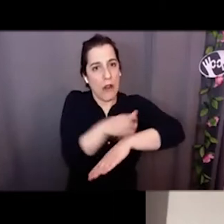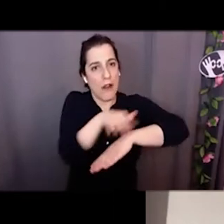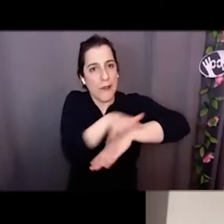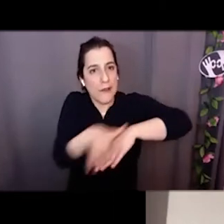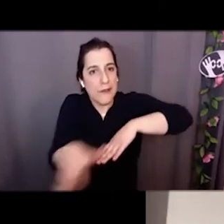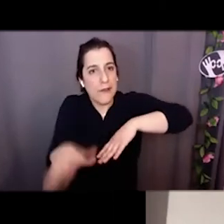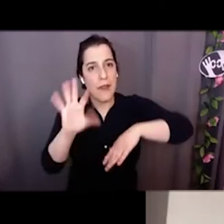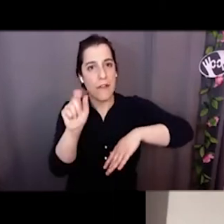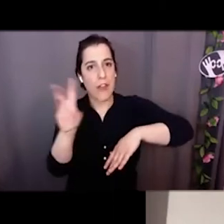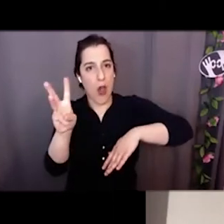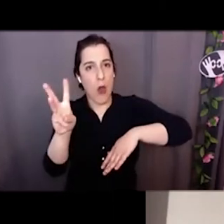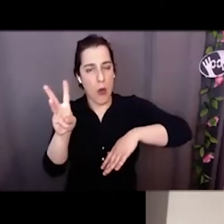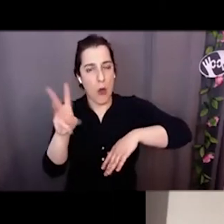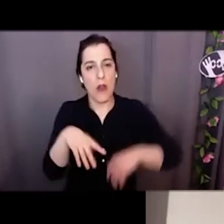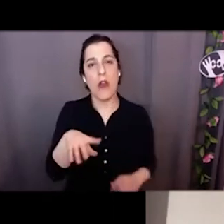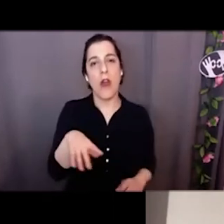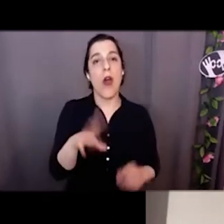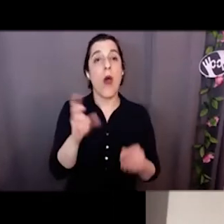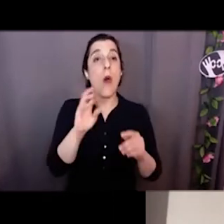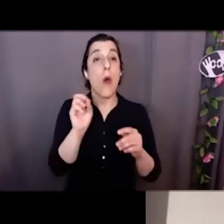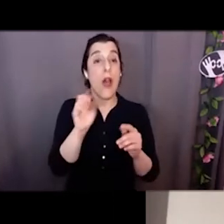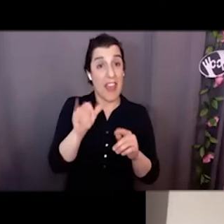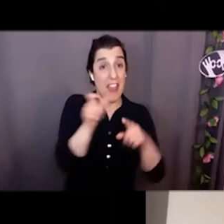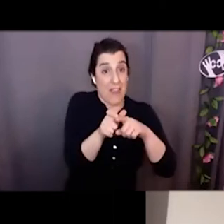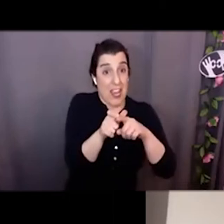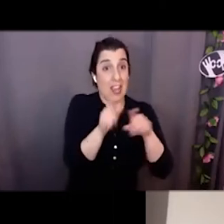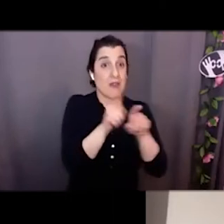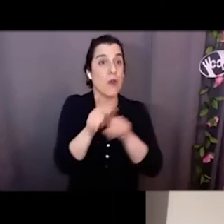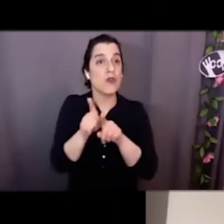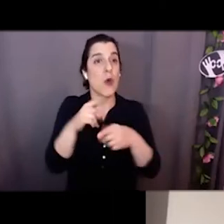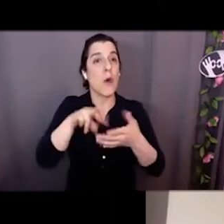It could also mean to make a knot or to cross and entangle